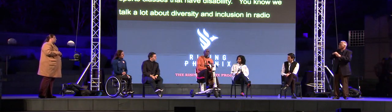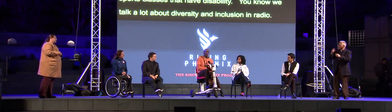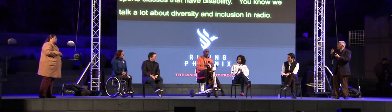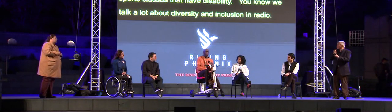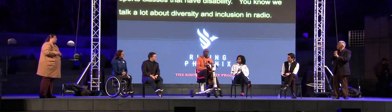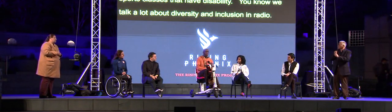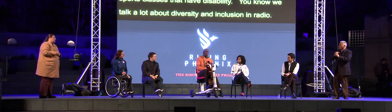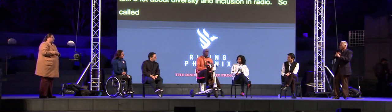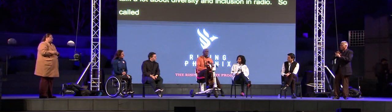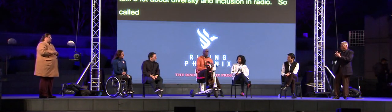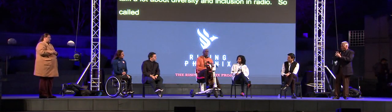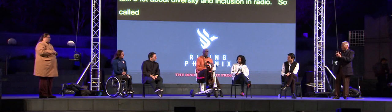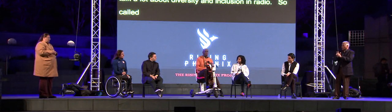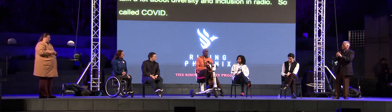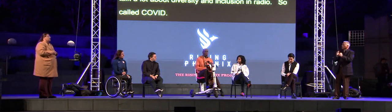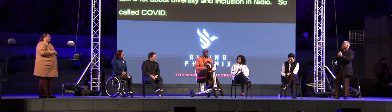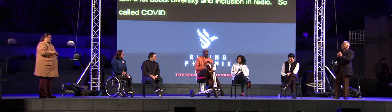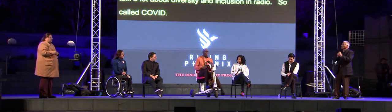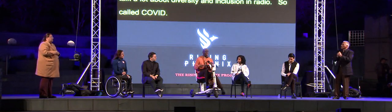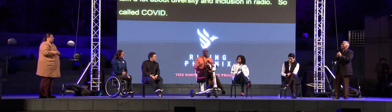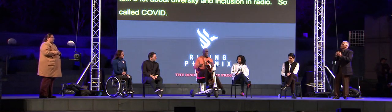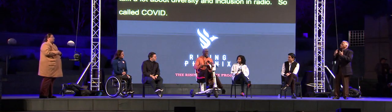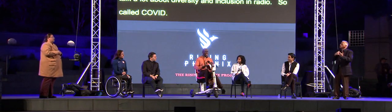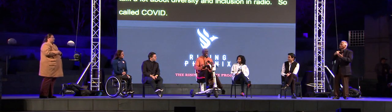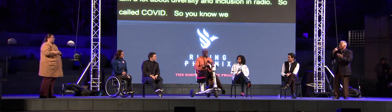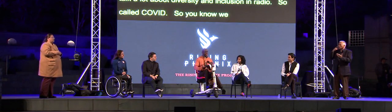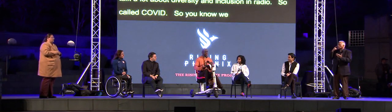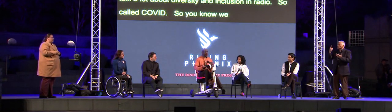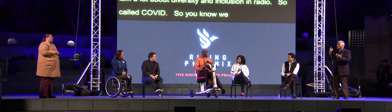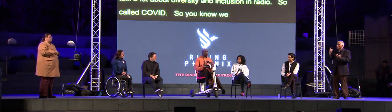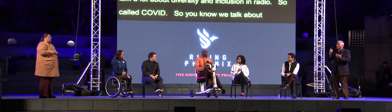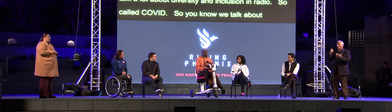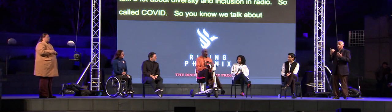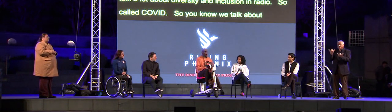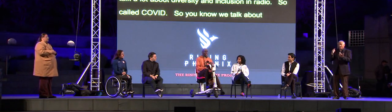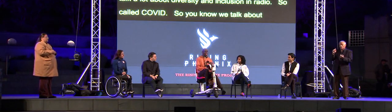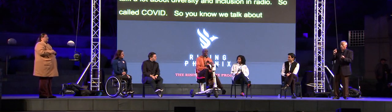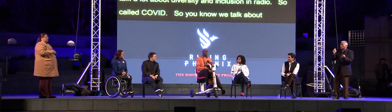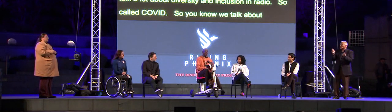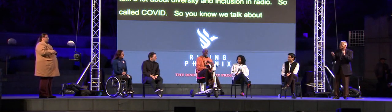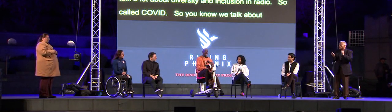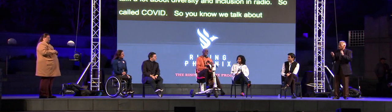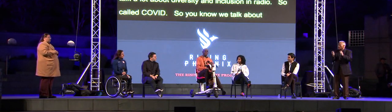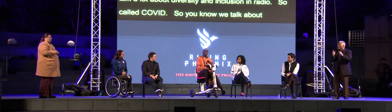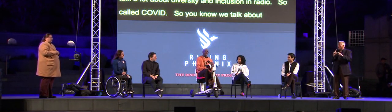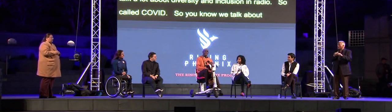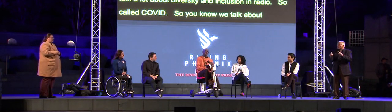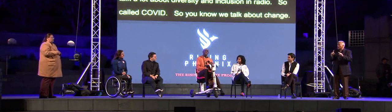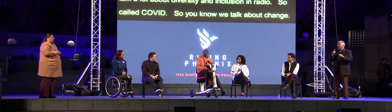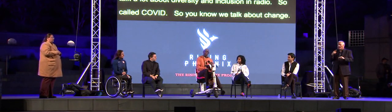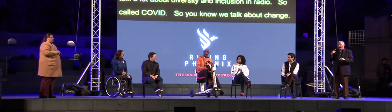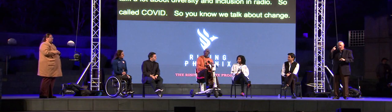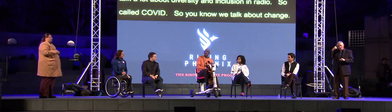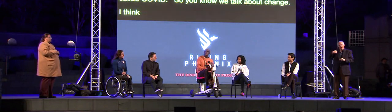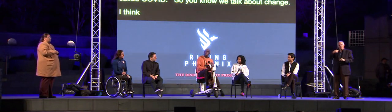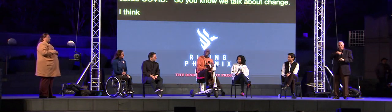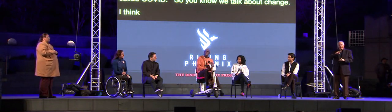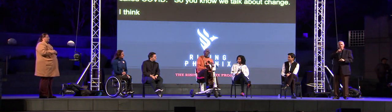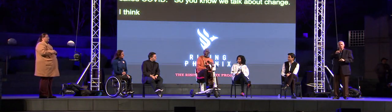So we talk about change. I think we need to really do it.